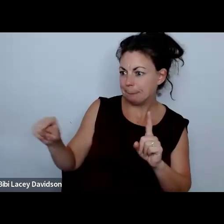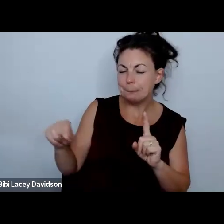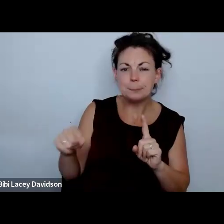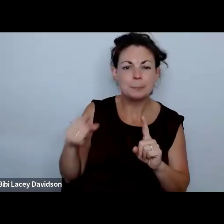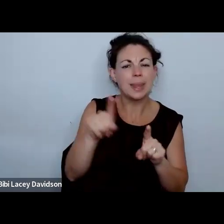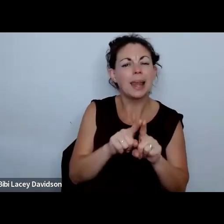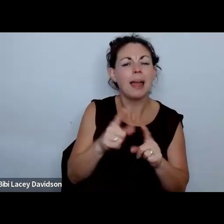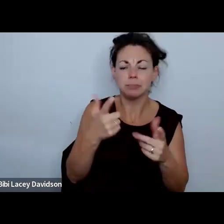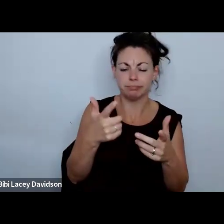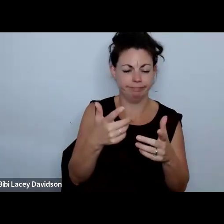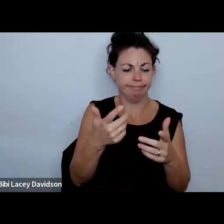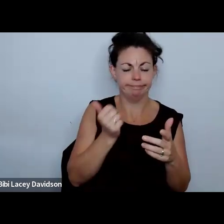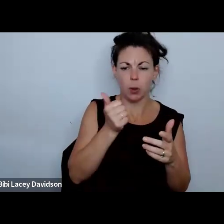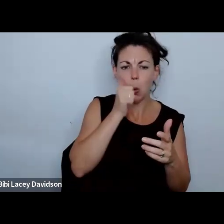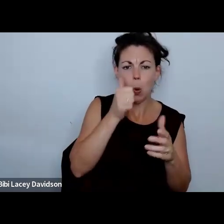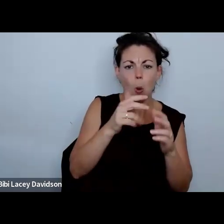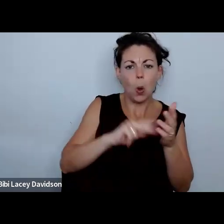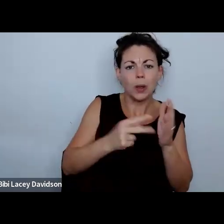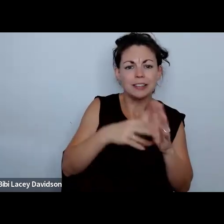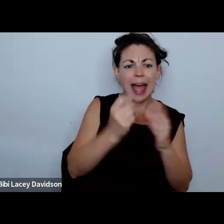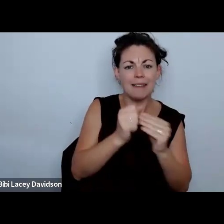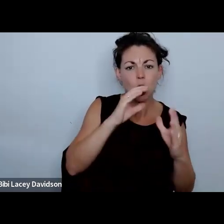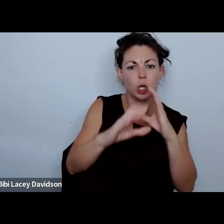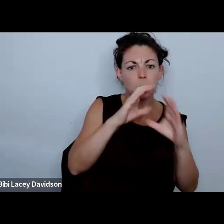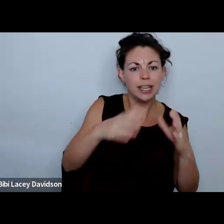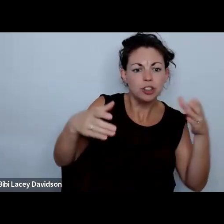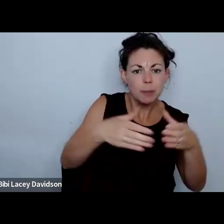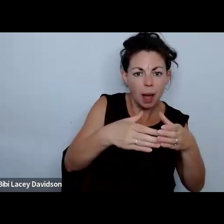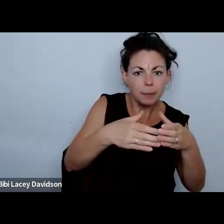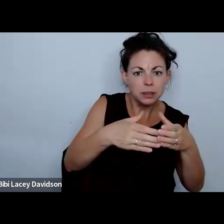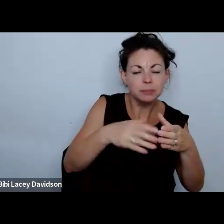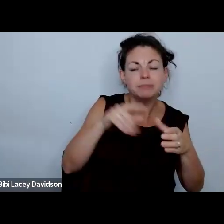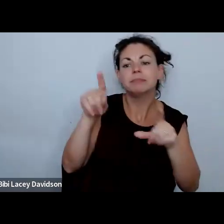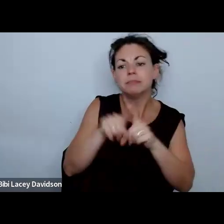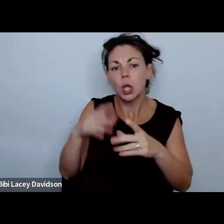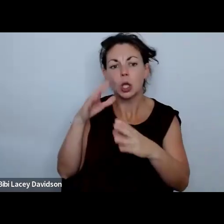Where a think tank is somewhat different to a public affairs or